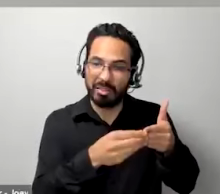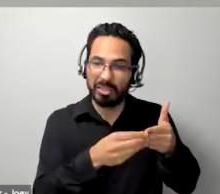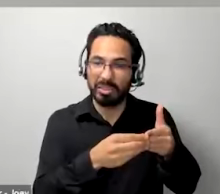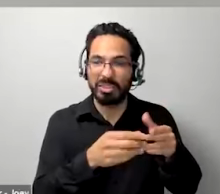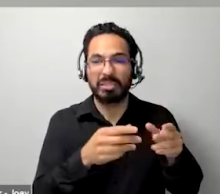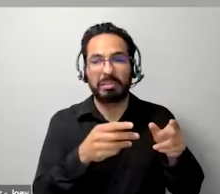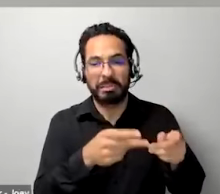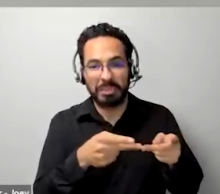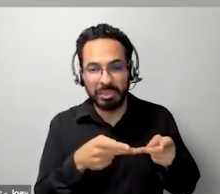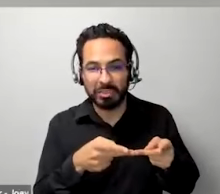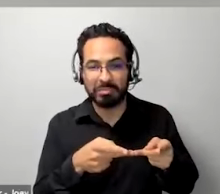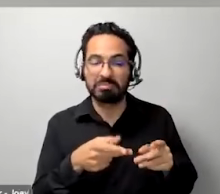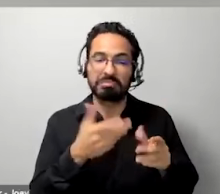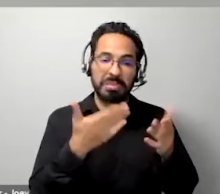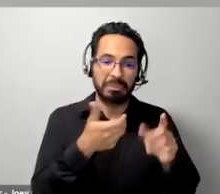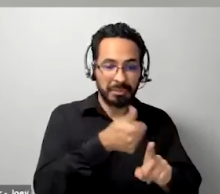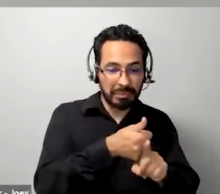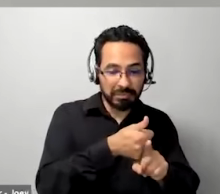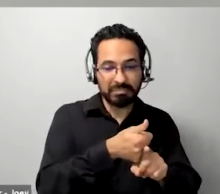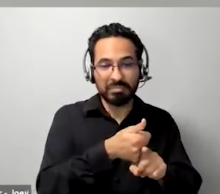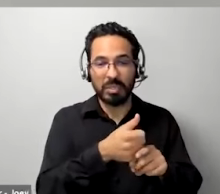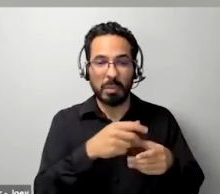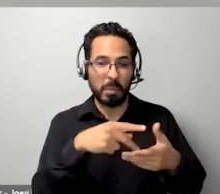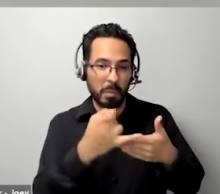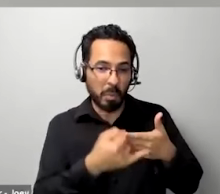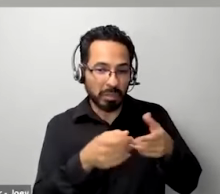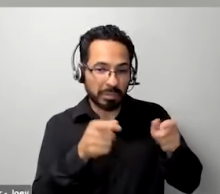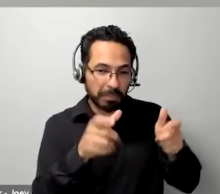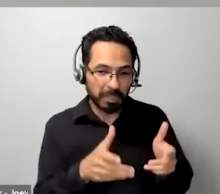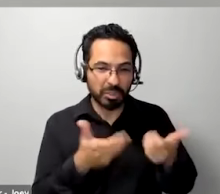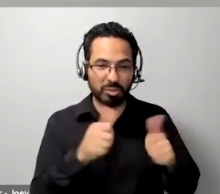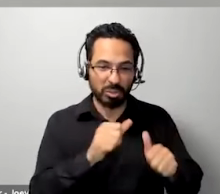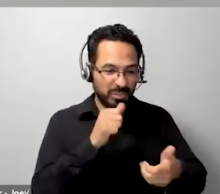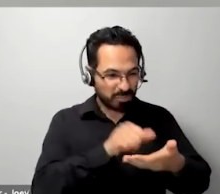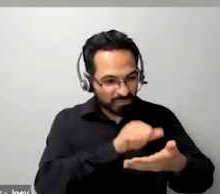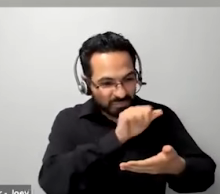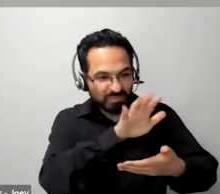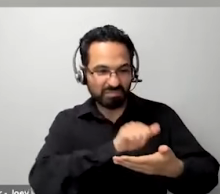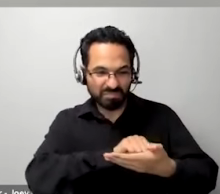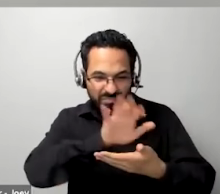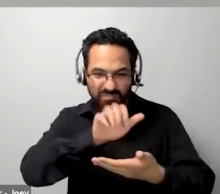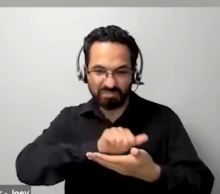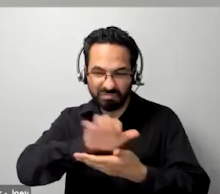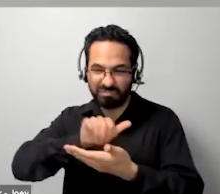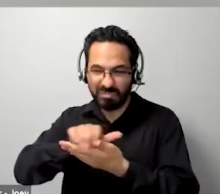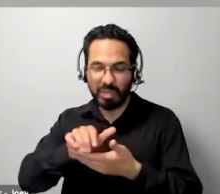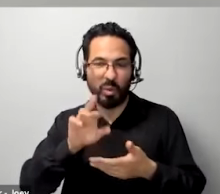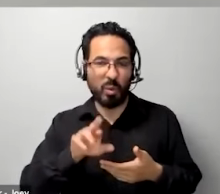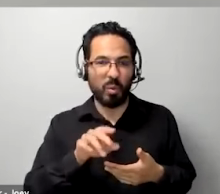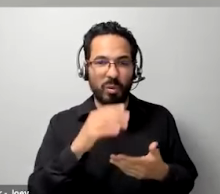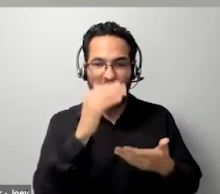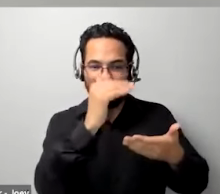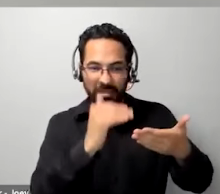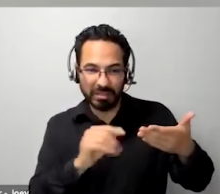and they're trying to get something shipped, and they have a list of 100 things they need to get done or approved, and accessibility is one piece of it.